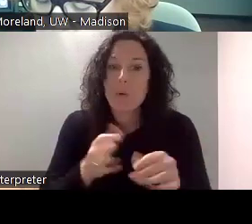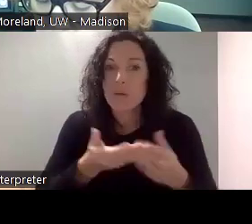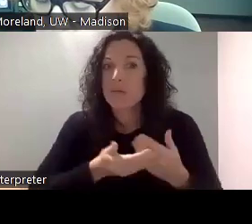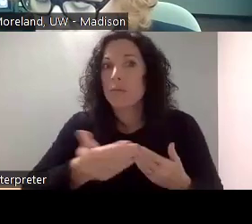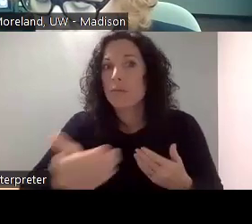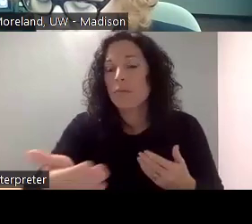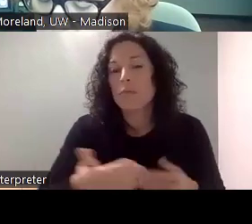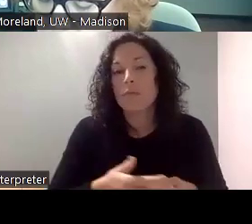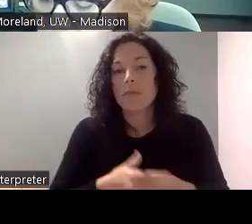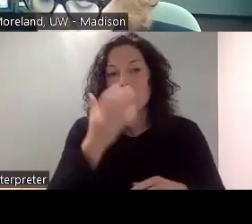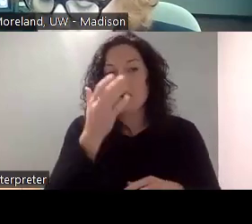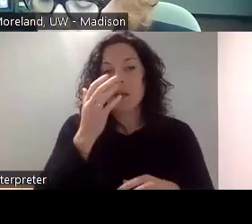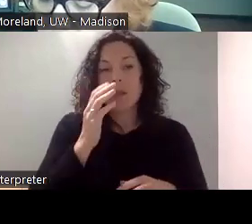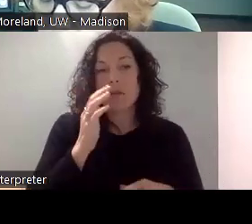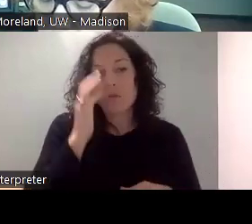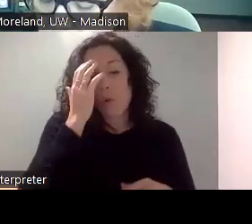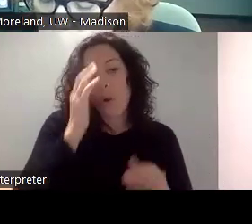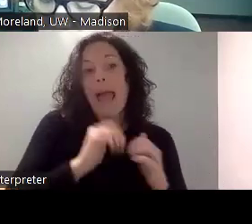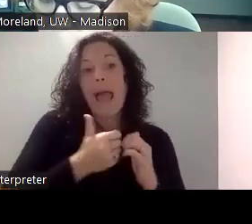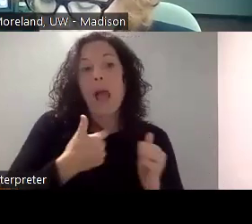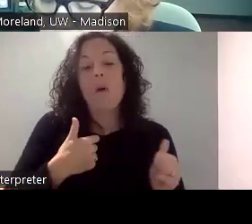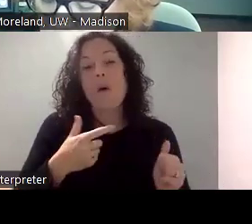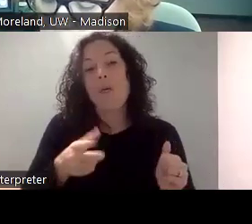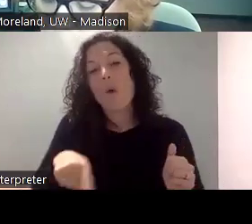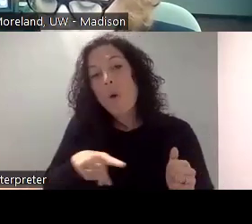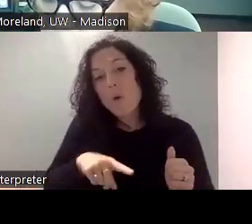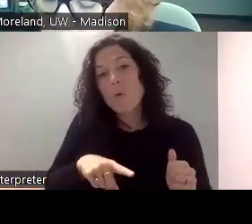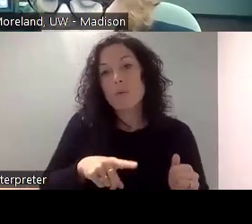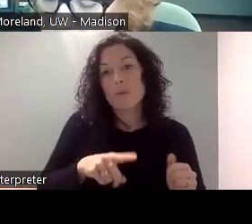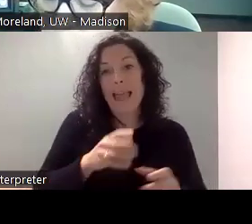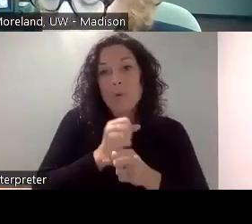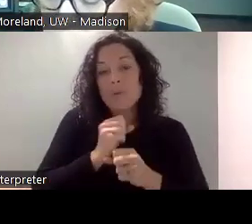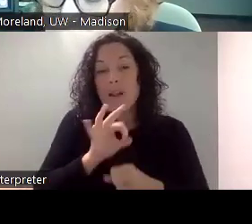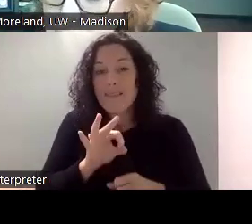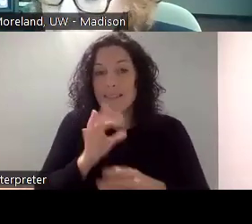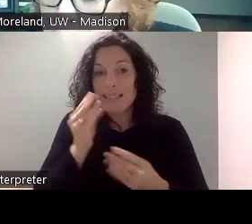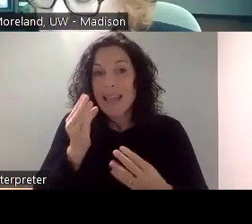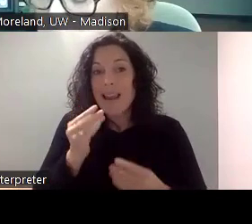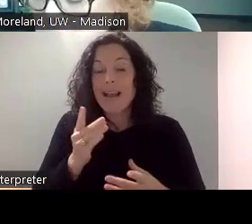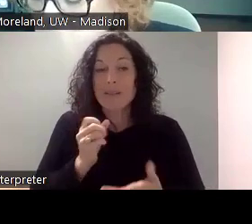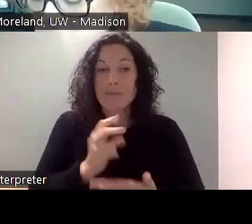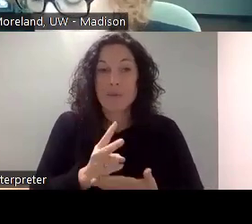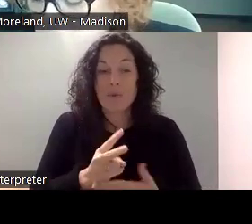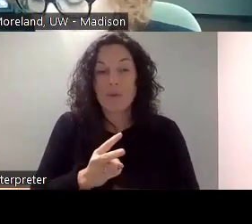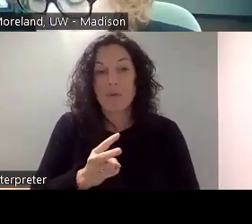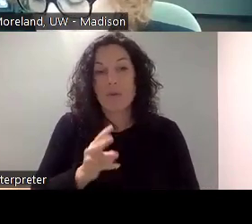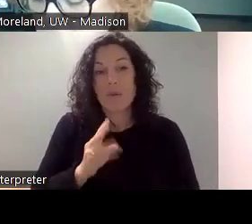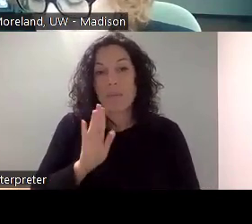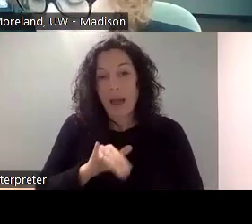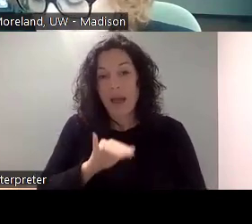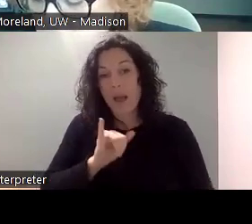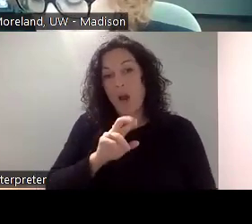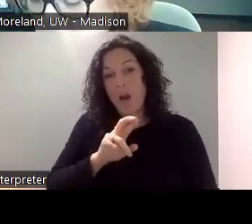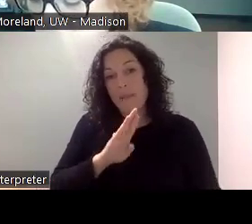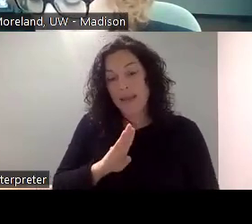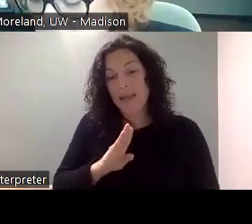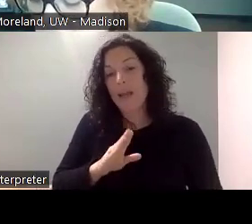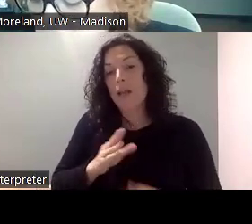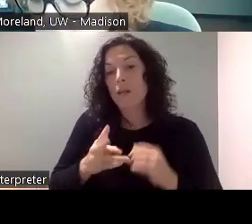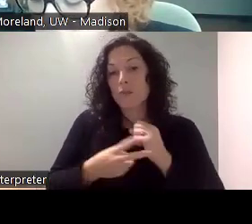we know how the acquisition of data has been approved by IRBs, the storage of data or transfer of data,